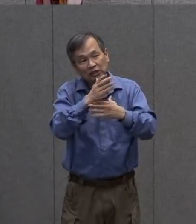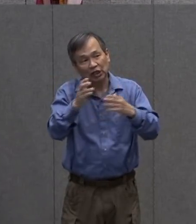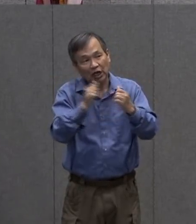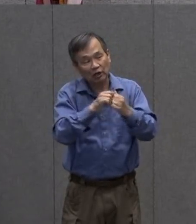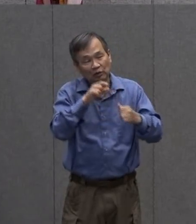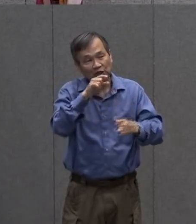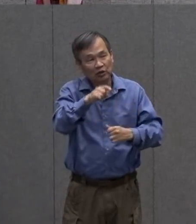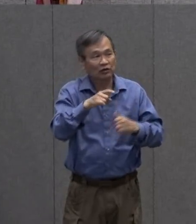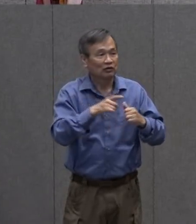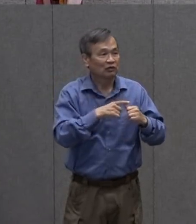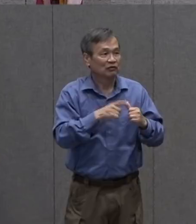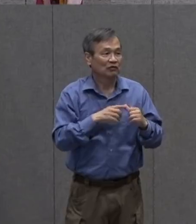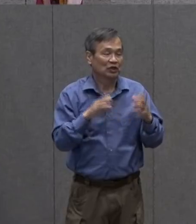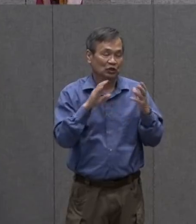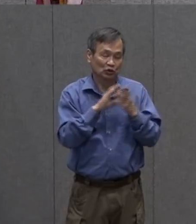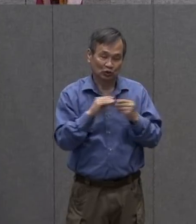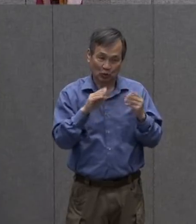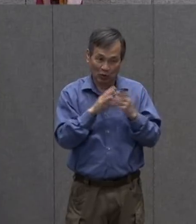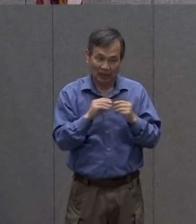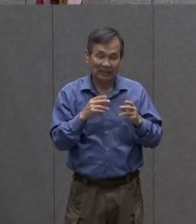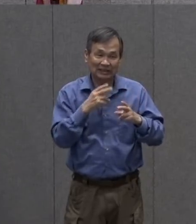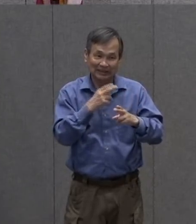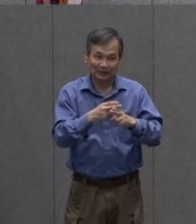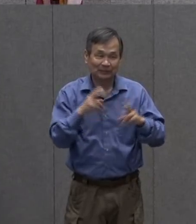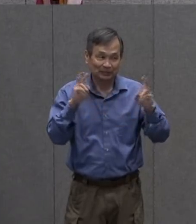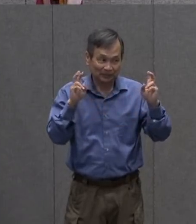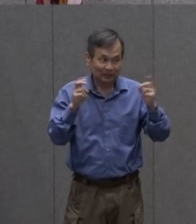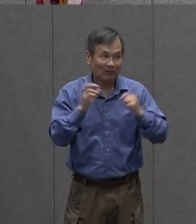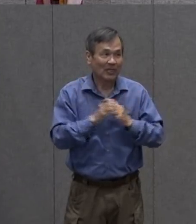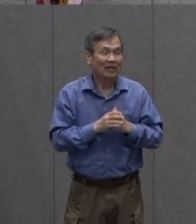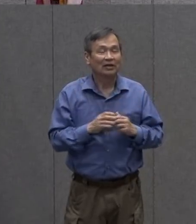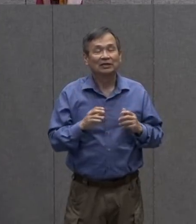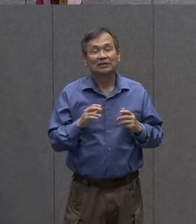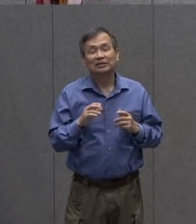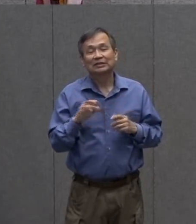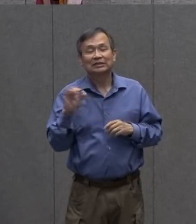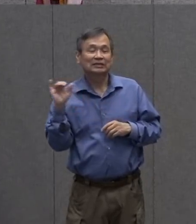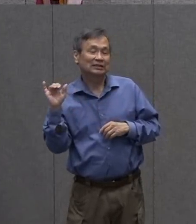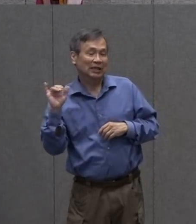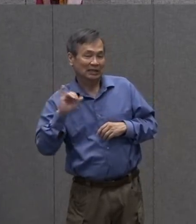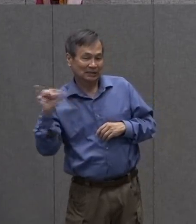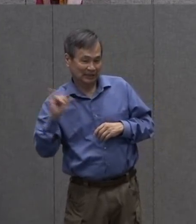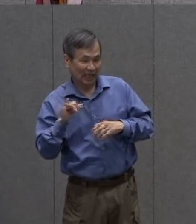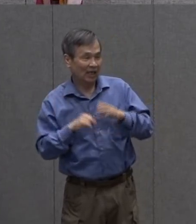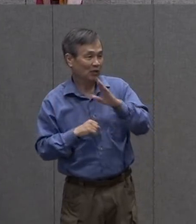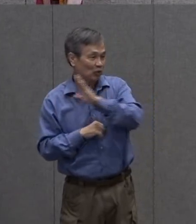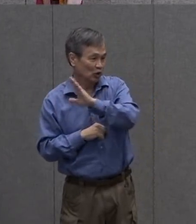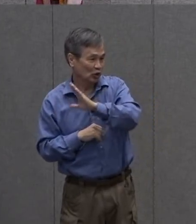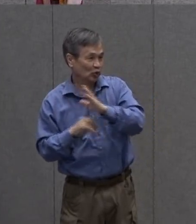The first one that I'd like to share is one very similar to what Ms. Lori just read.